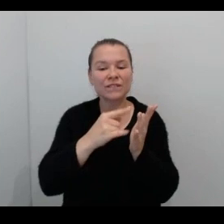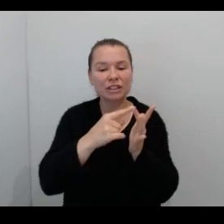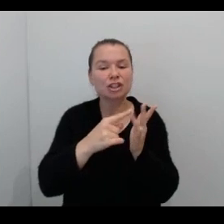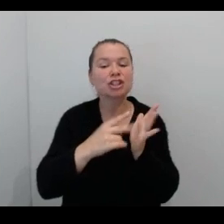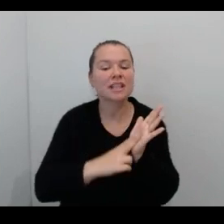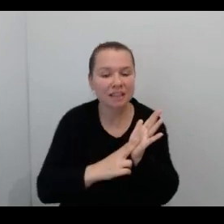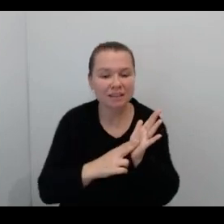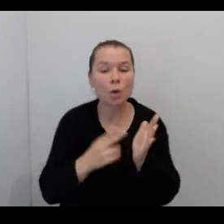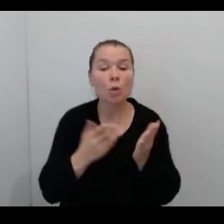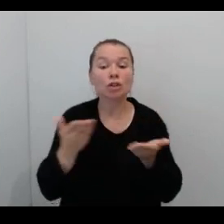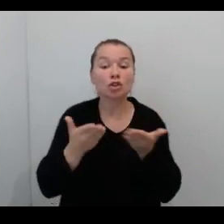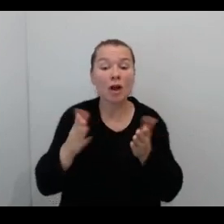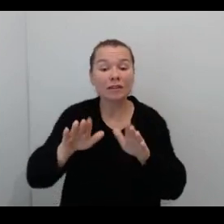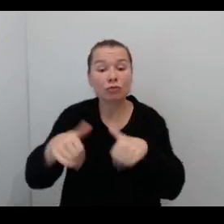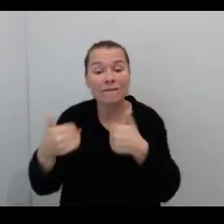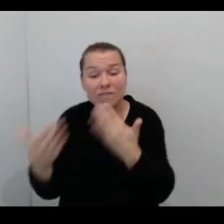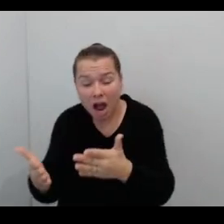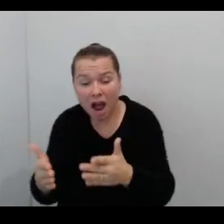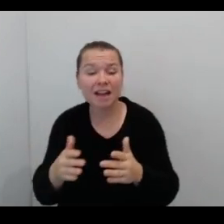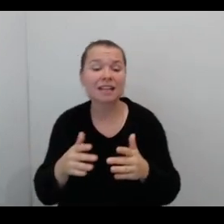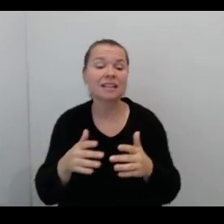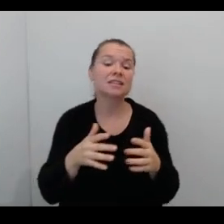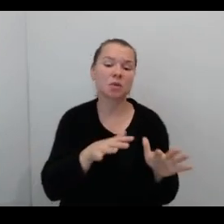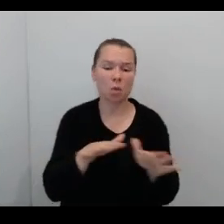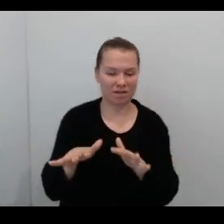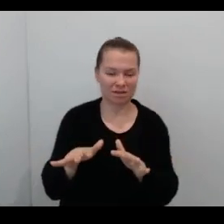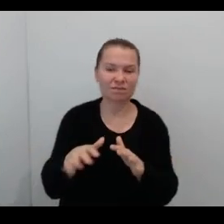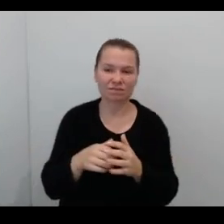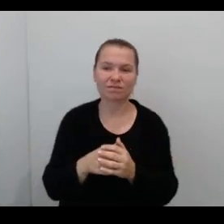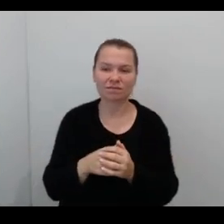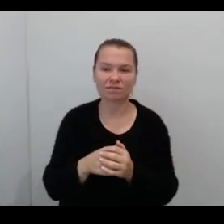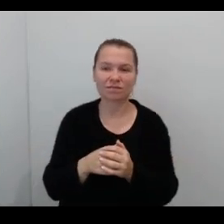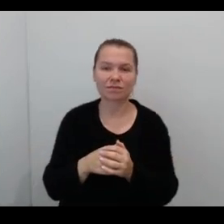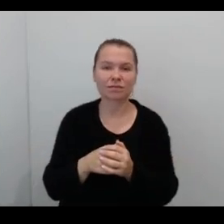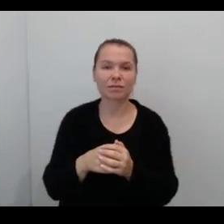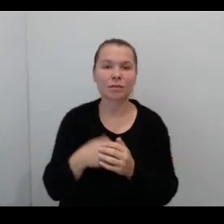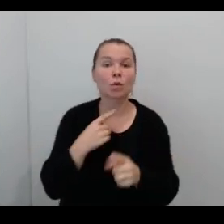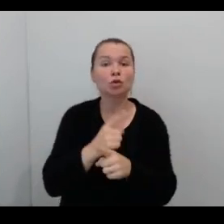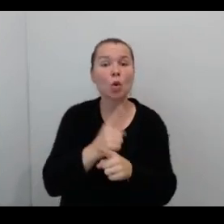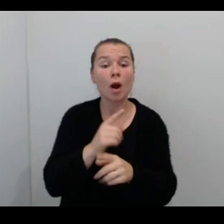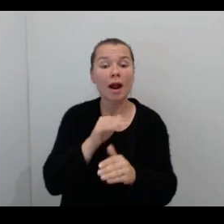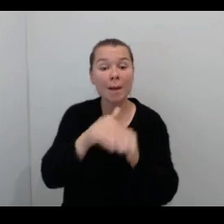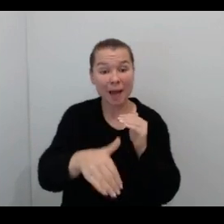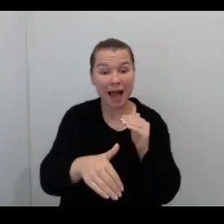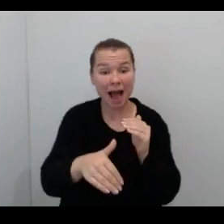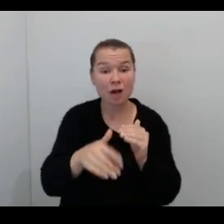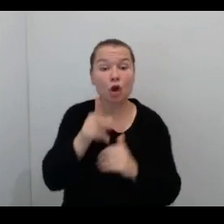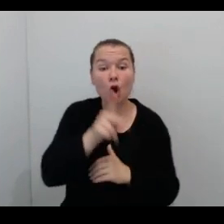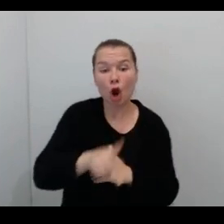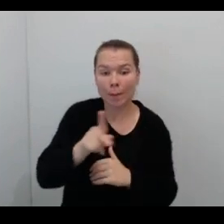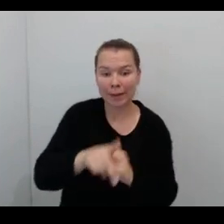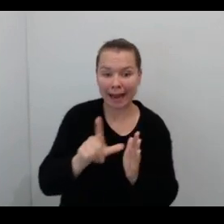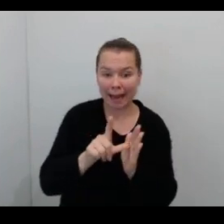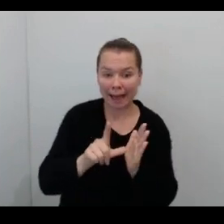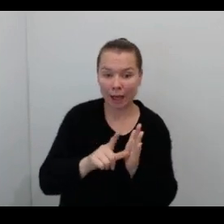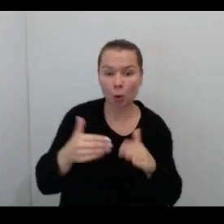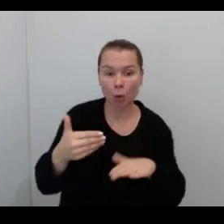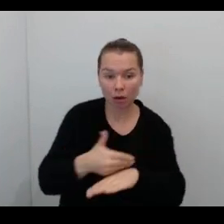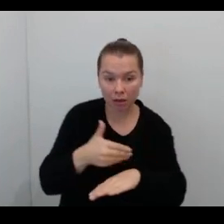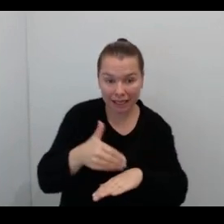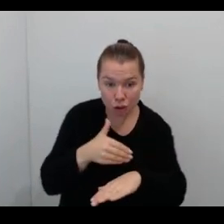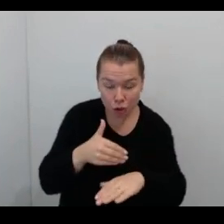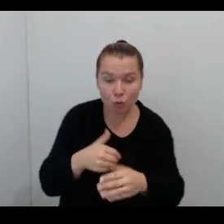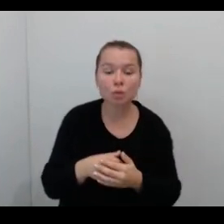We'll also talk about the common legal issues we're seeing at Legal Aid QLD and how you